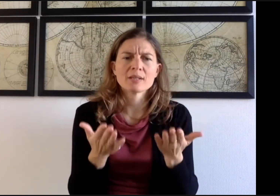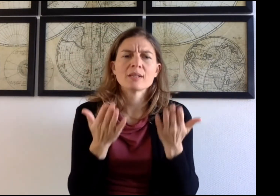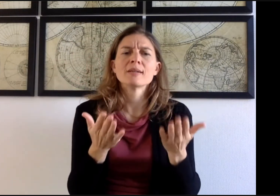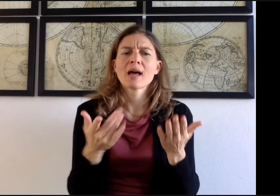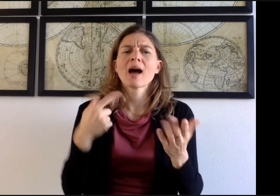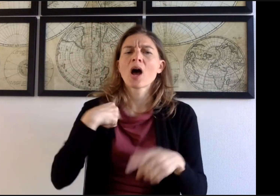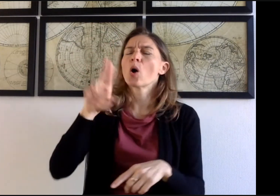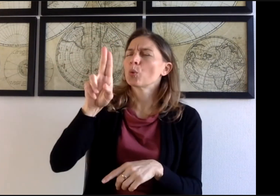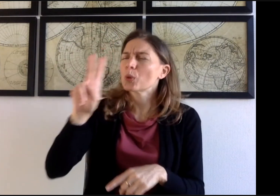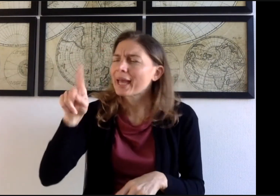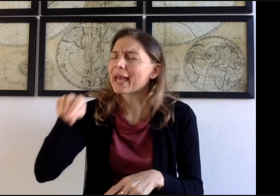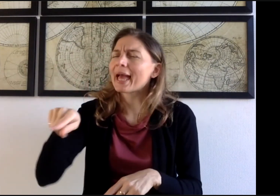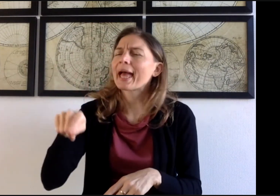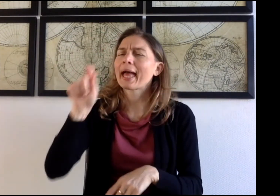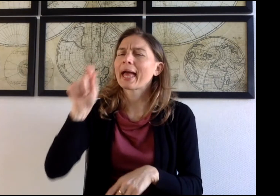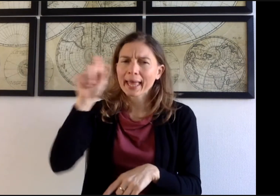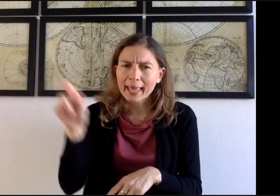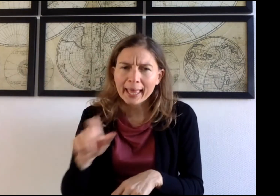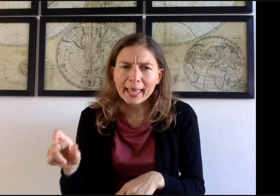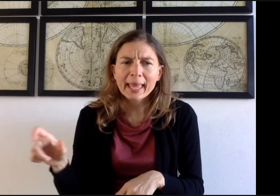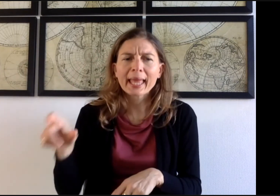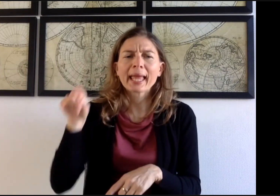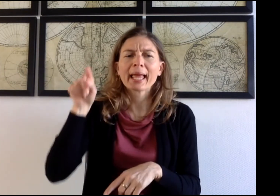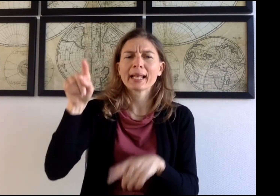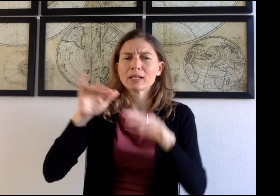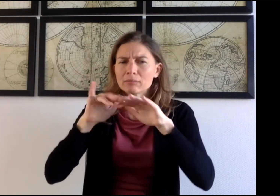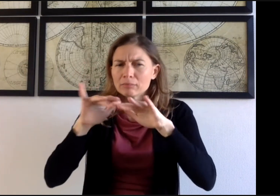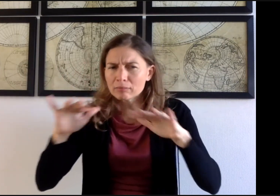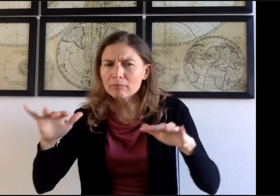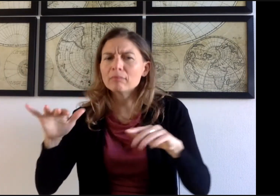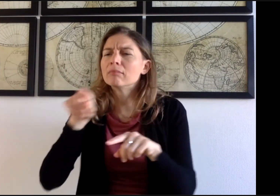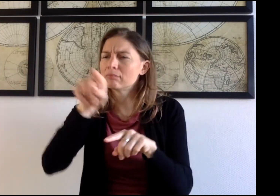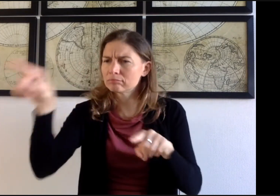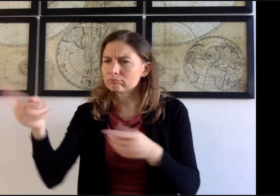this issue was mentioned on the letter to the Commission and Ministers